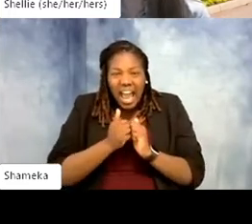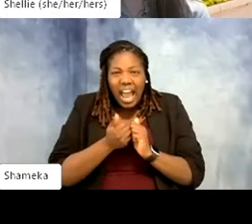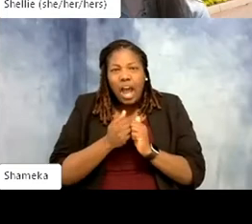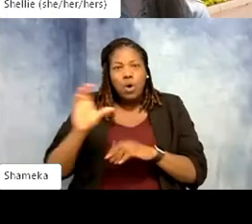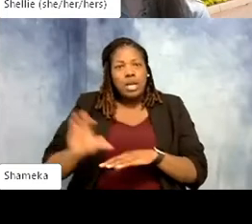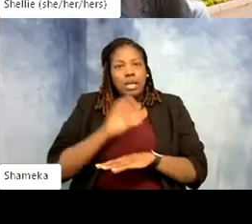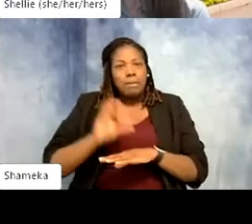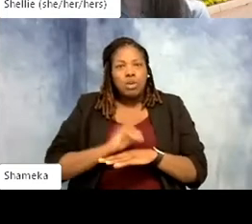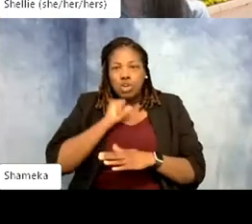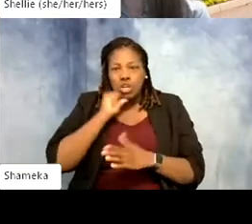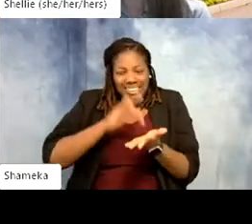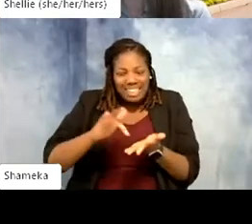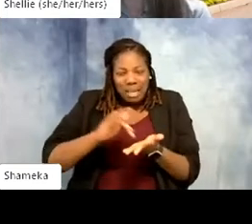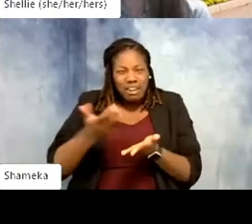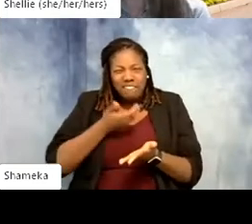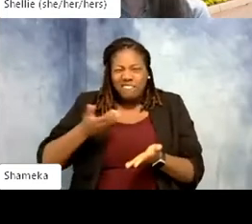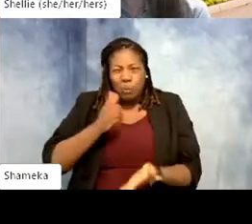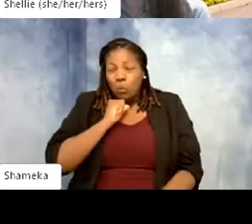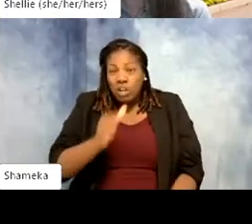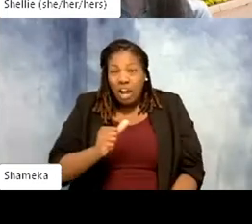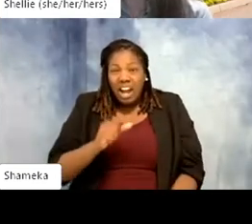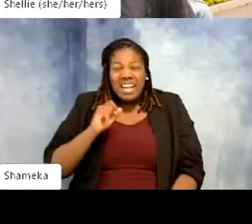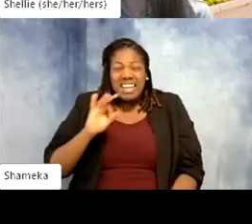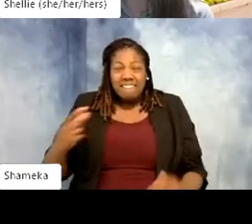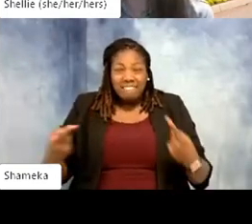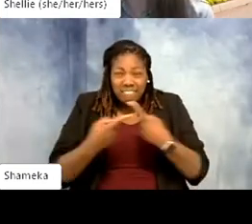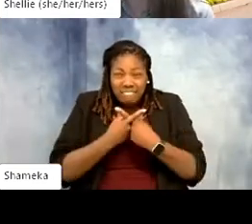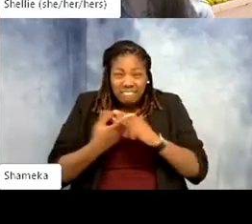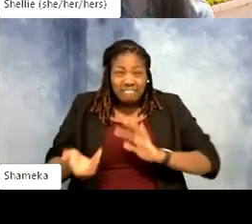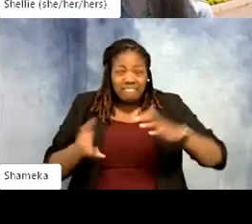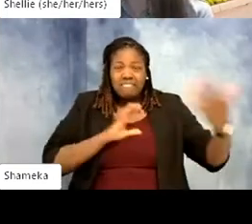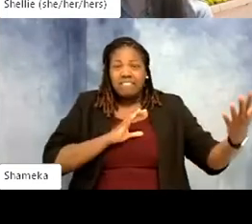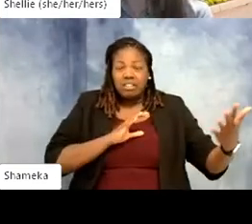or phone. If you're having trouble with either service please chat us so we can assist you.